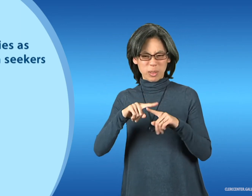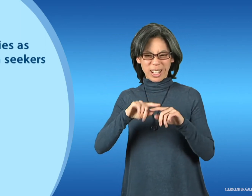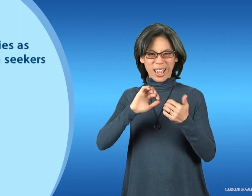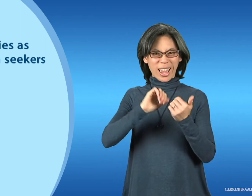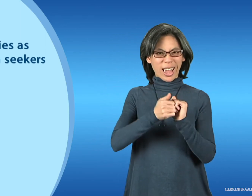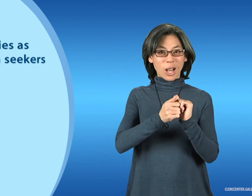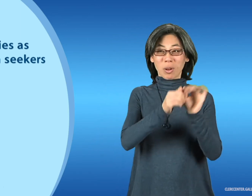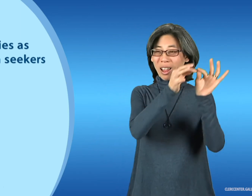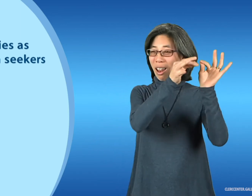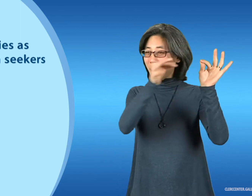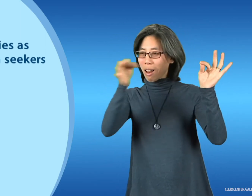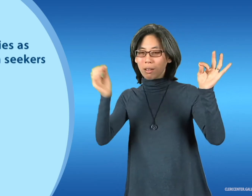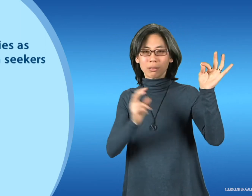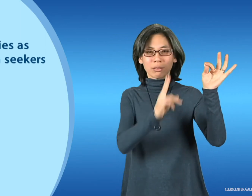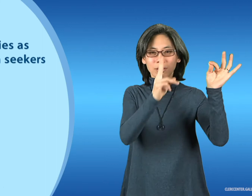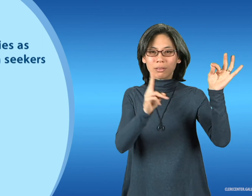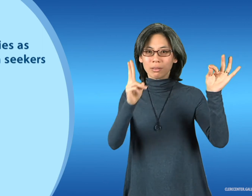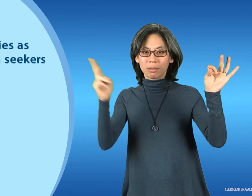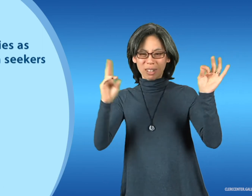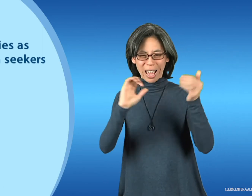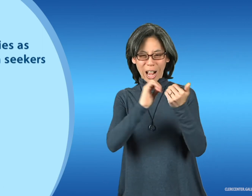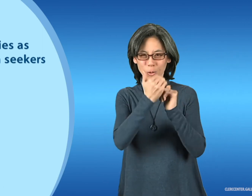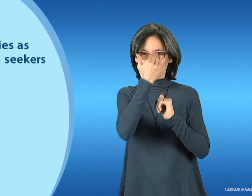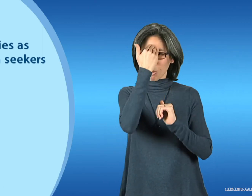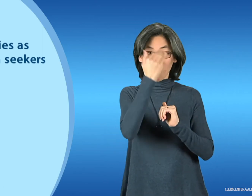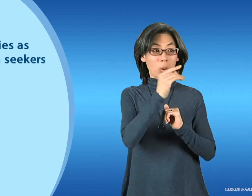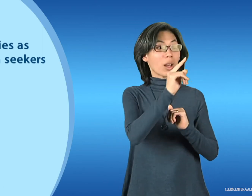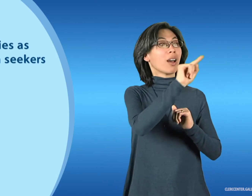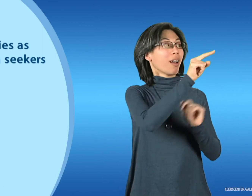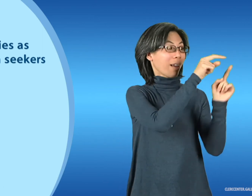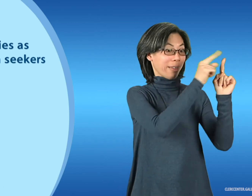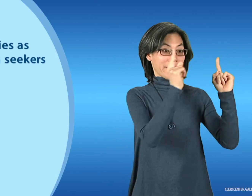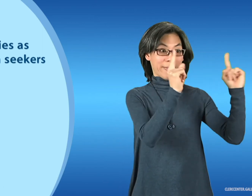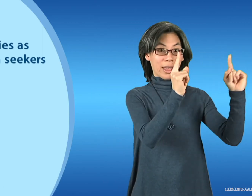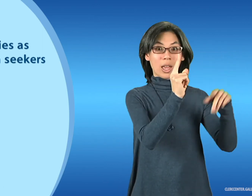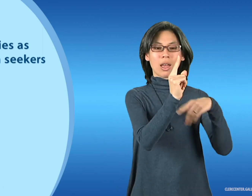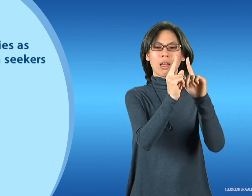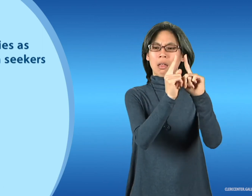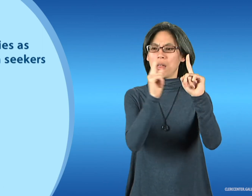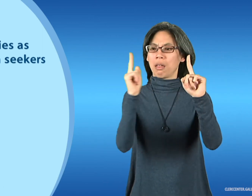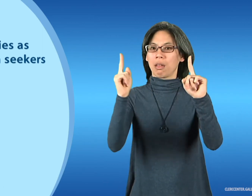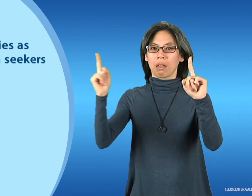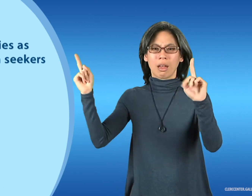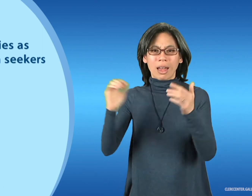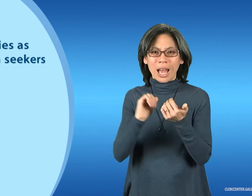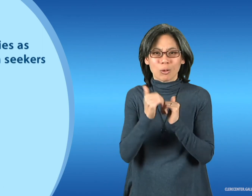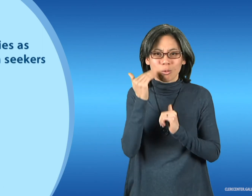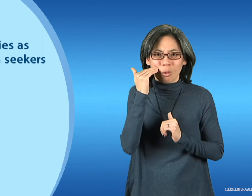But how do they break up that string of input? How do they know where the boundaries are between one word and the next?